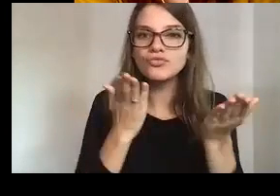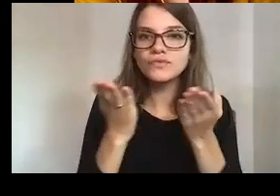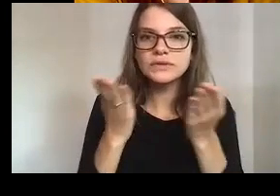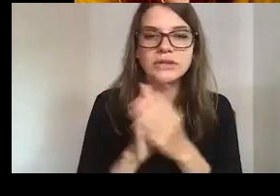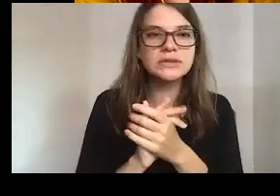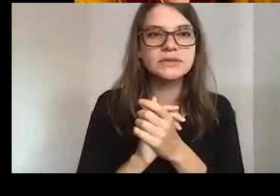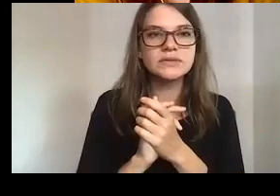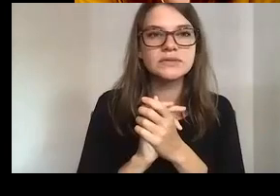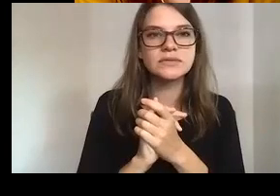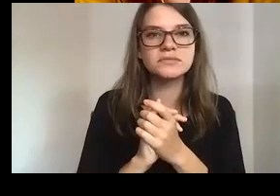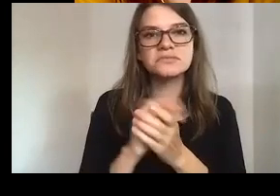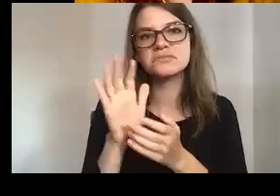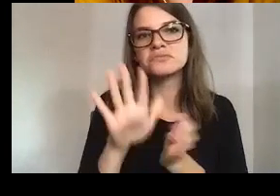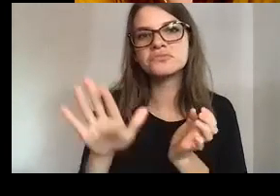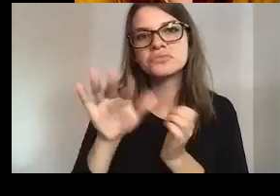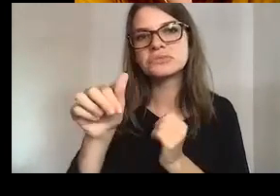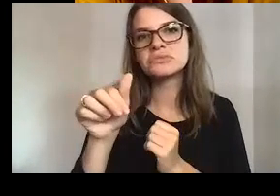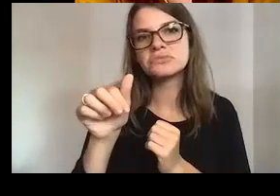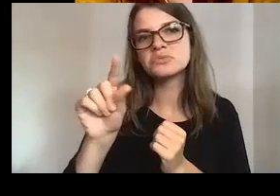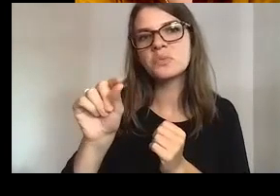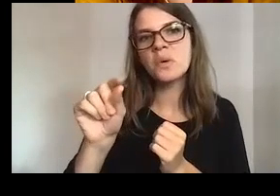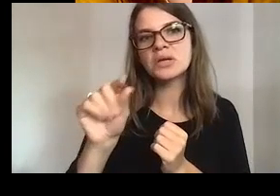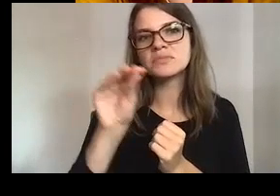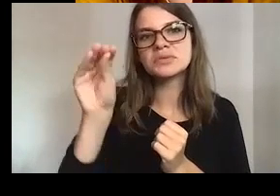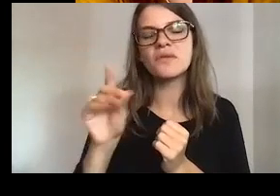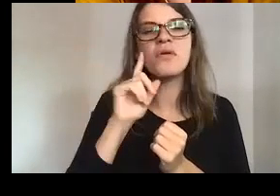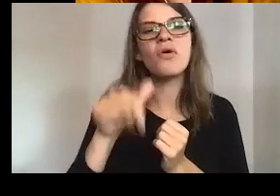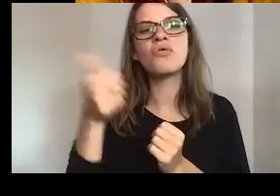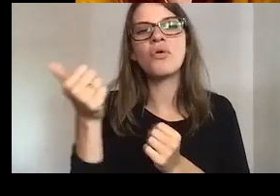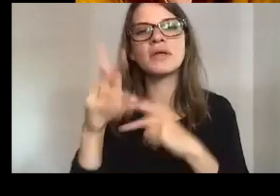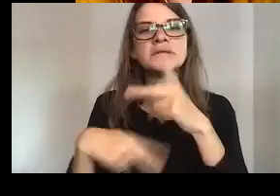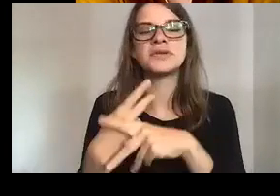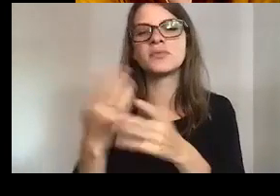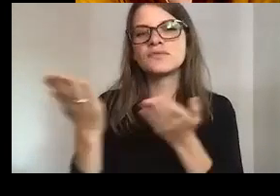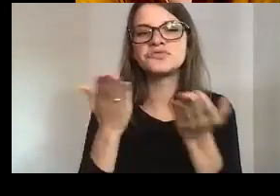and another about 20 percent were involved with some other services so for example